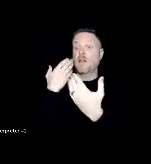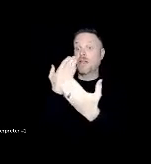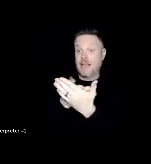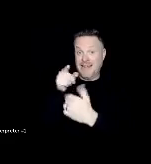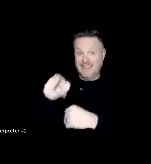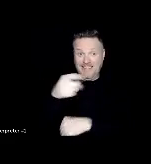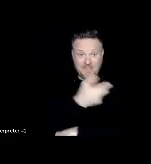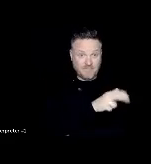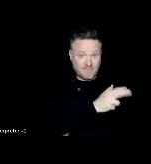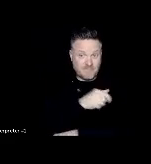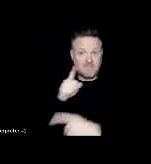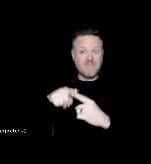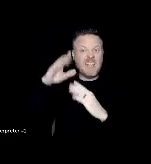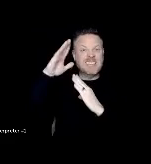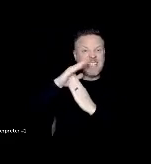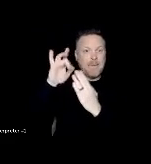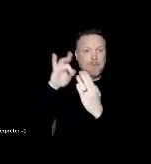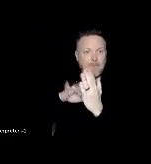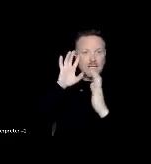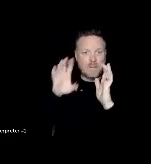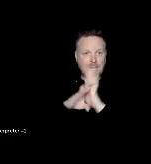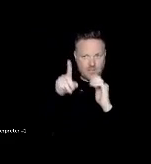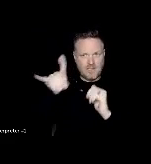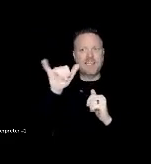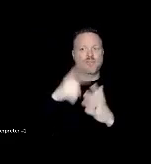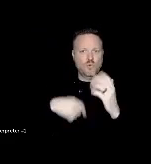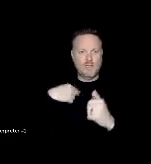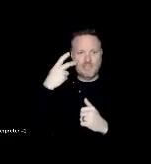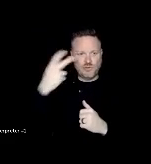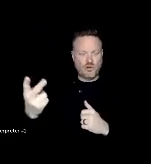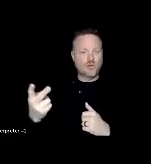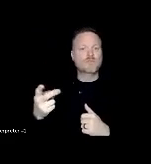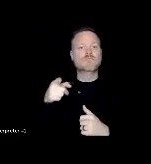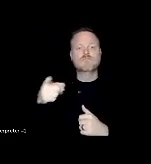that top, middle picture is what I saw. They told me that he was going to be